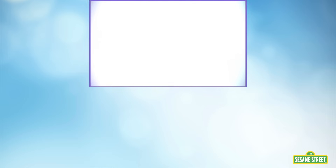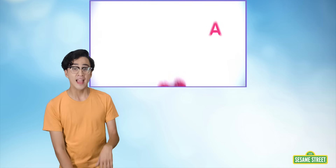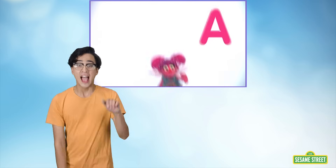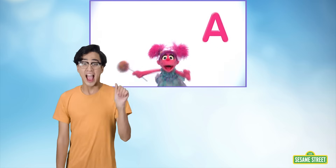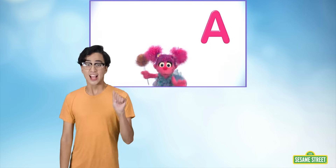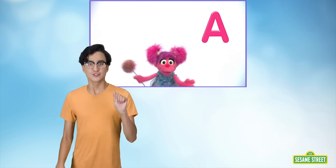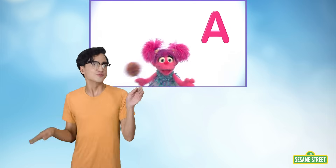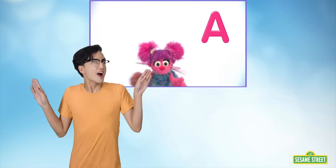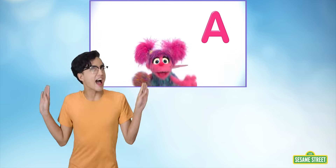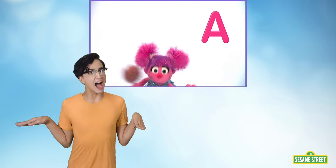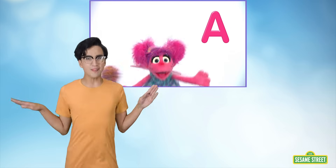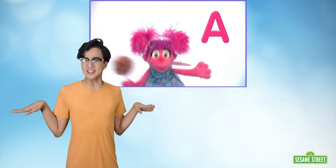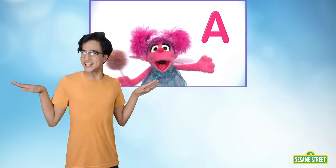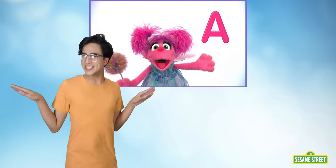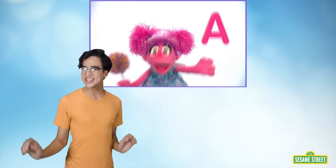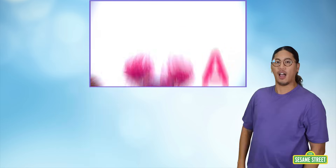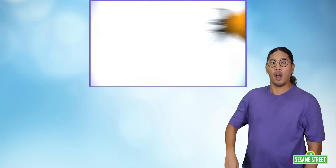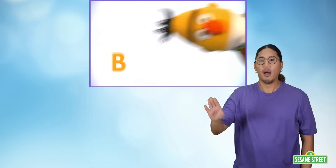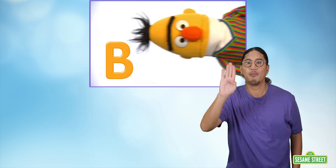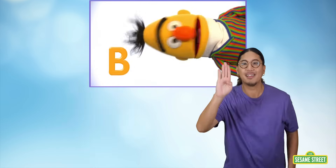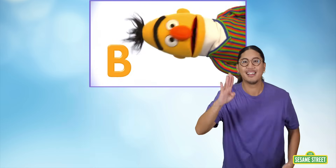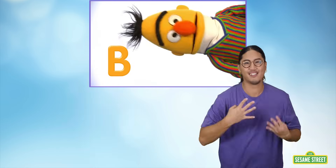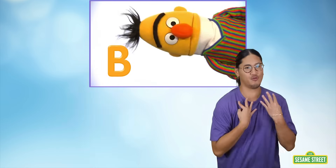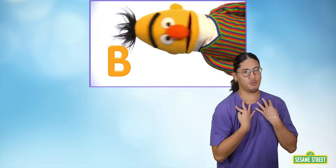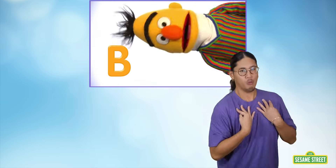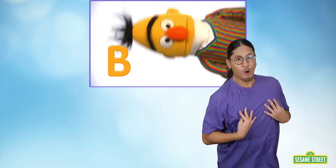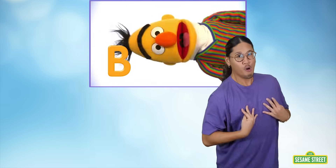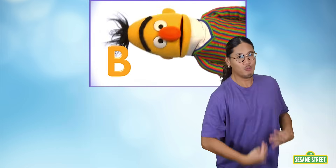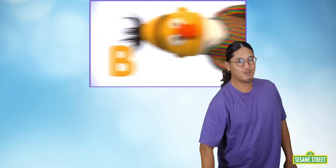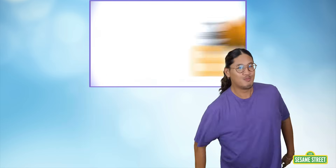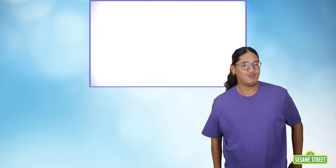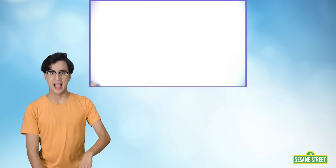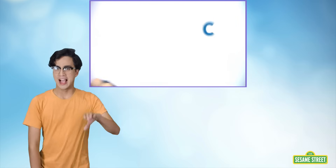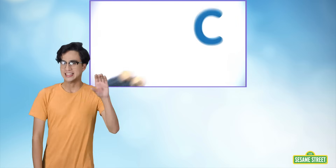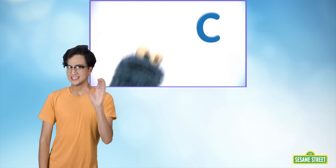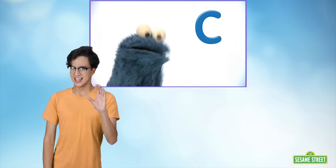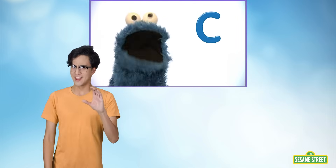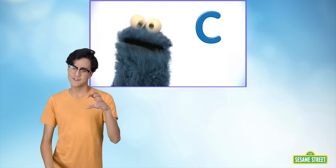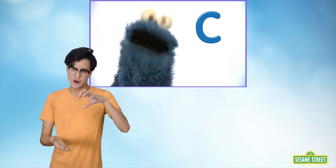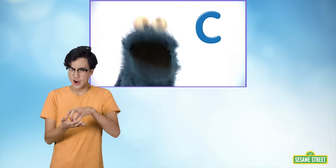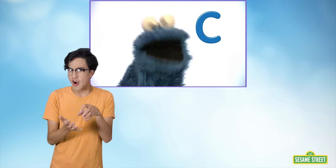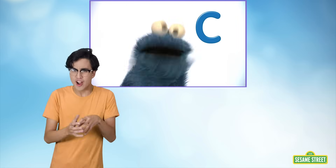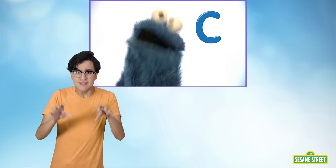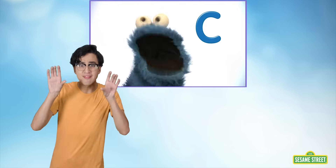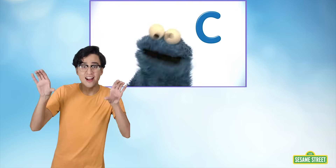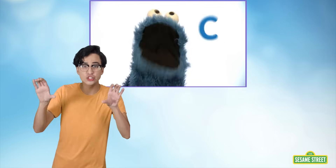[SINGING] A is for Abby. [SINGING] B is for Bert. [SINGING] C is for Cookie Monster.